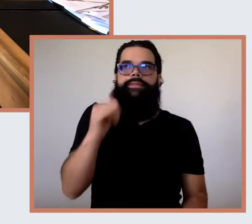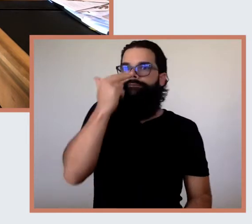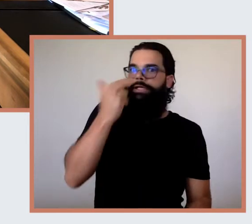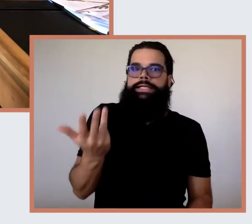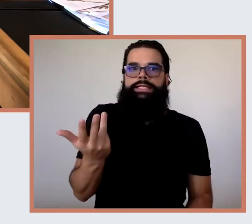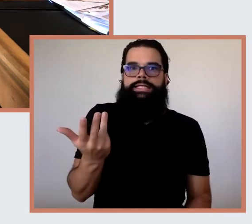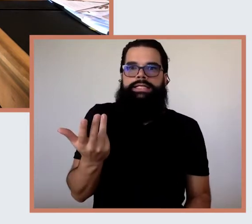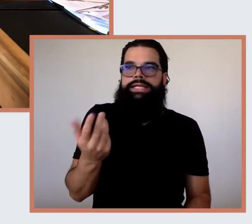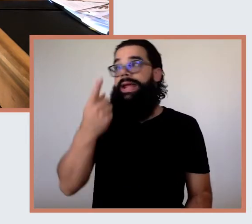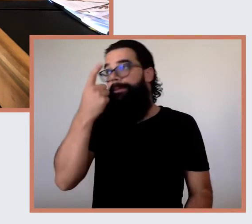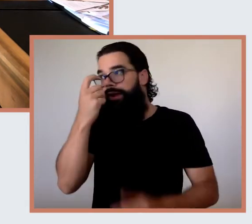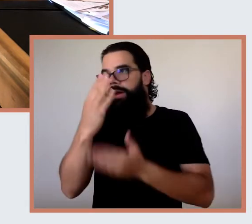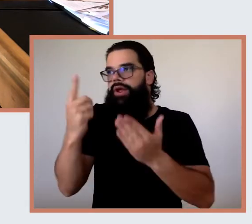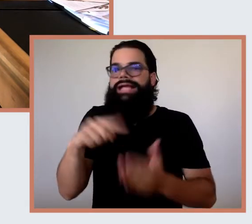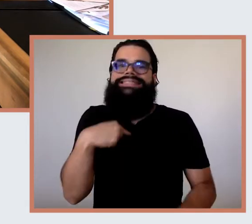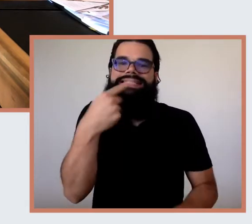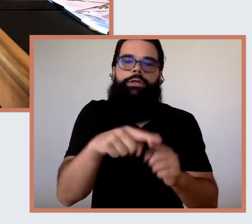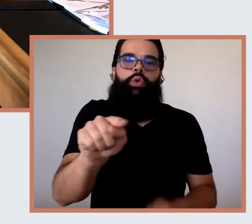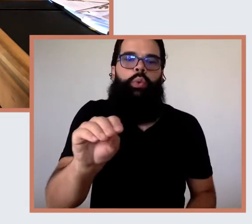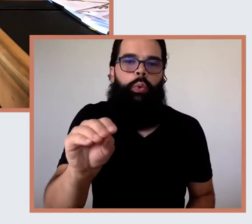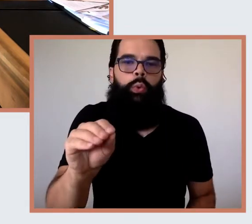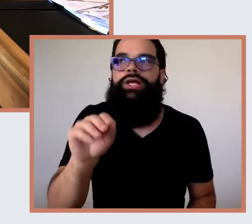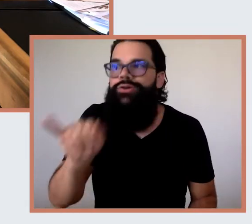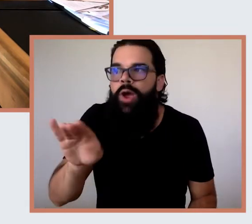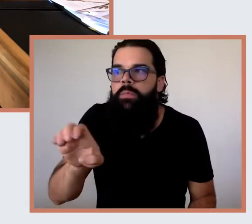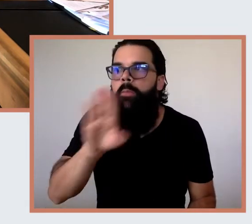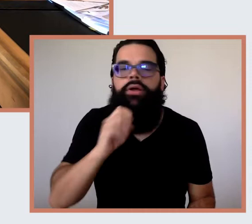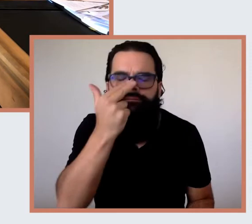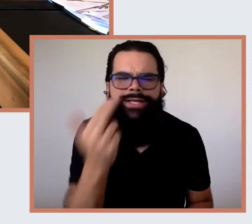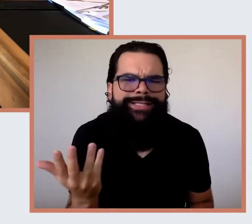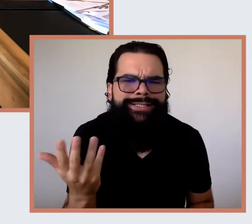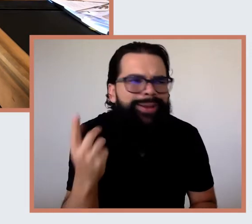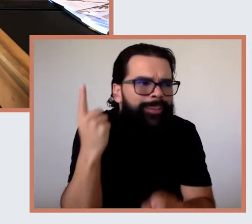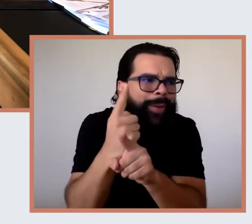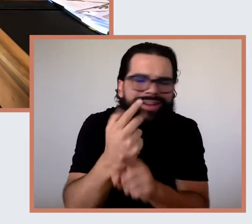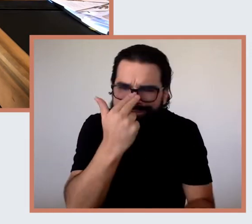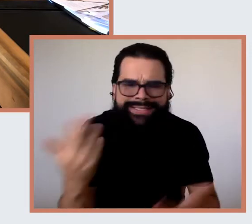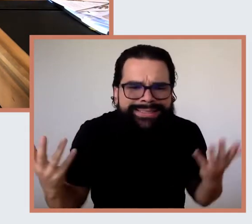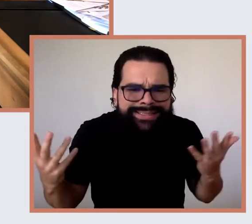you laugh because it's funny. Not because somebody's telling you, it's supposed to be funny.